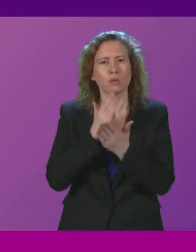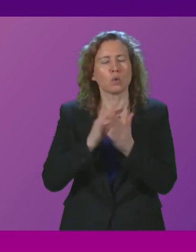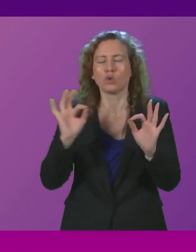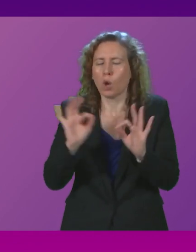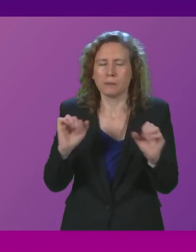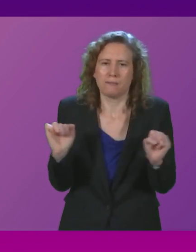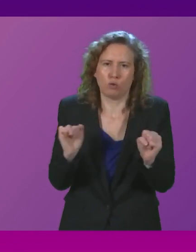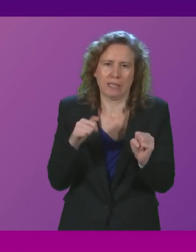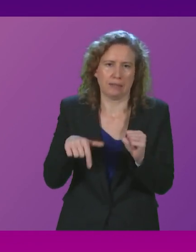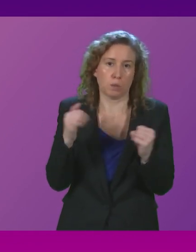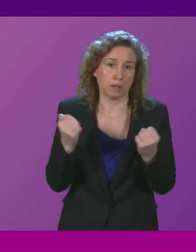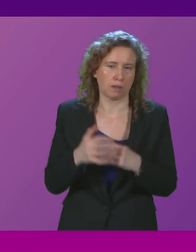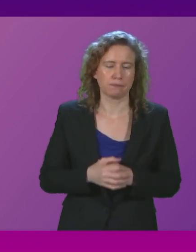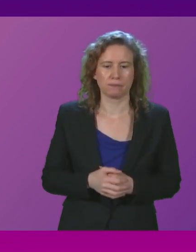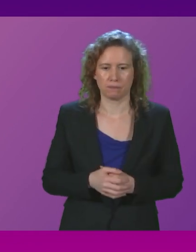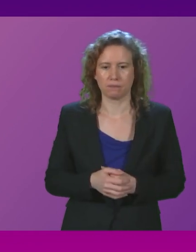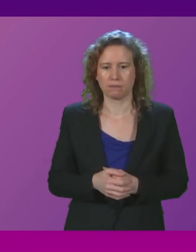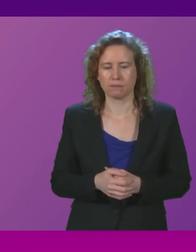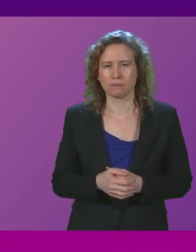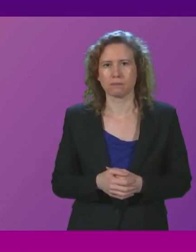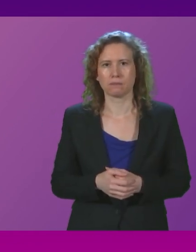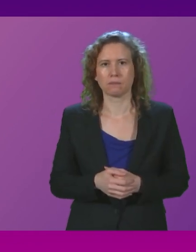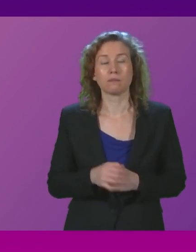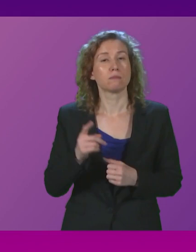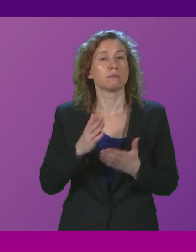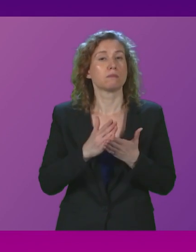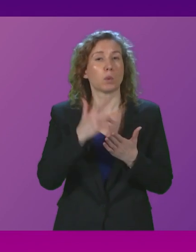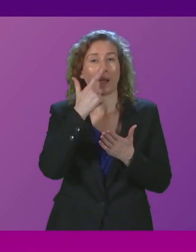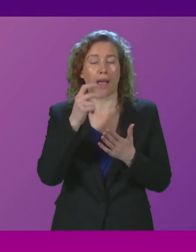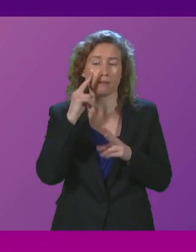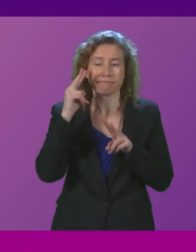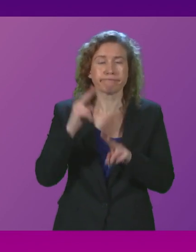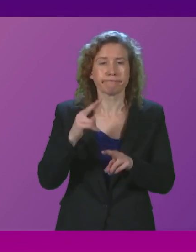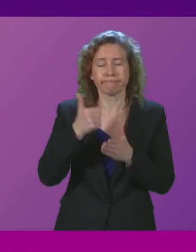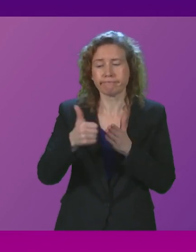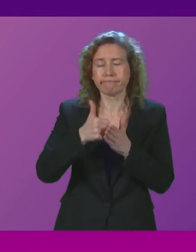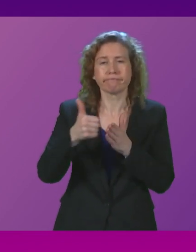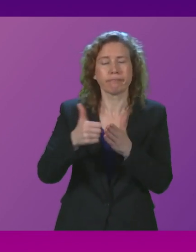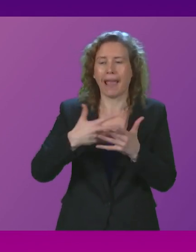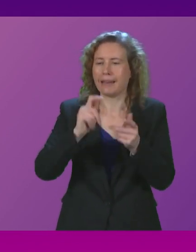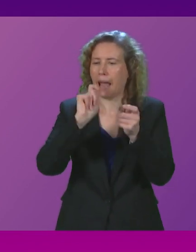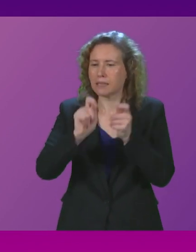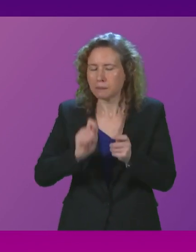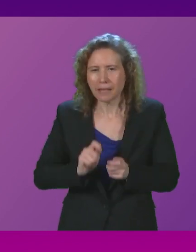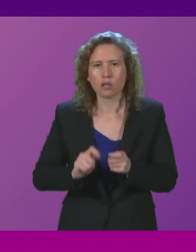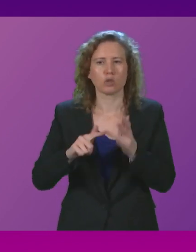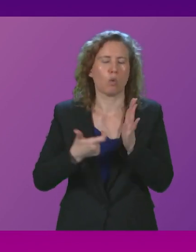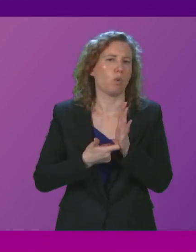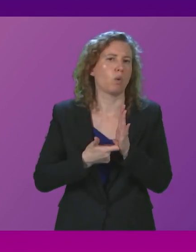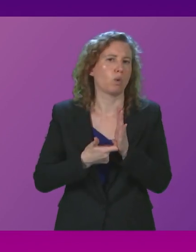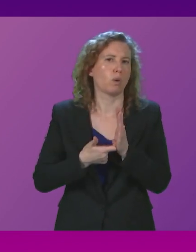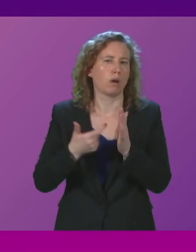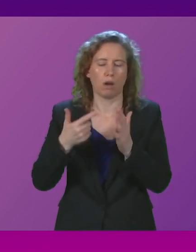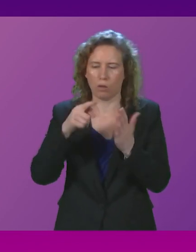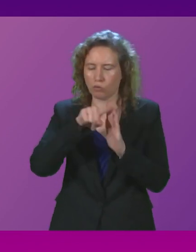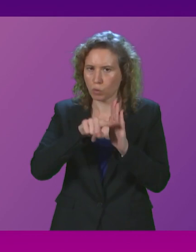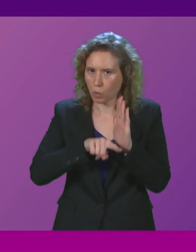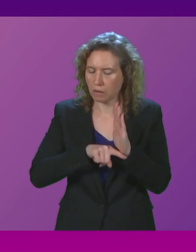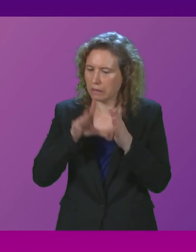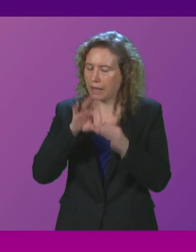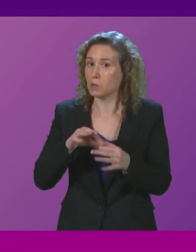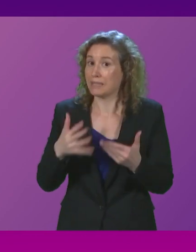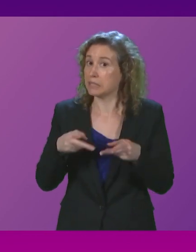We will certainly look on an on-going basis at any adaptation or amendment that might